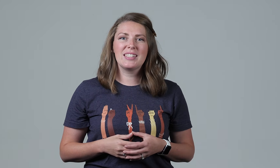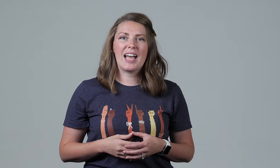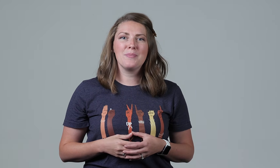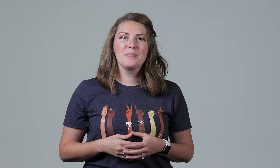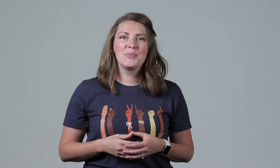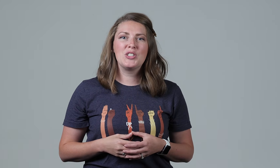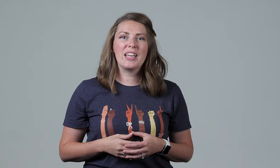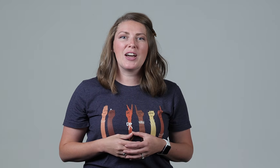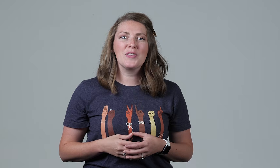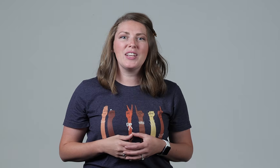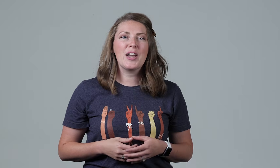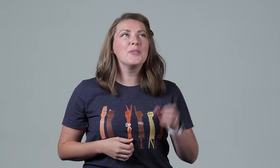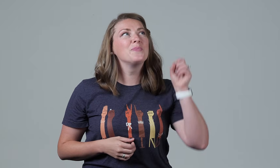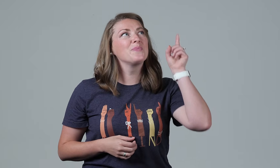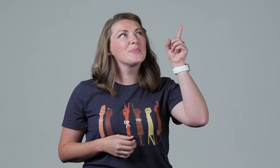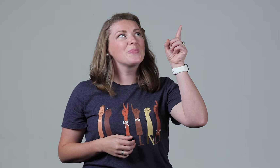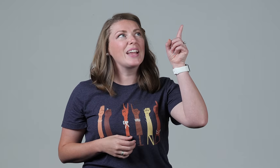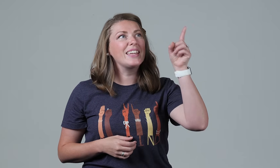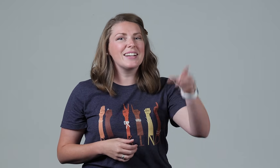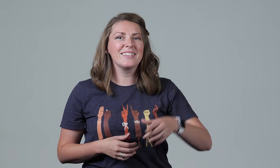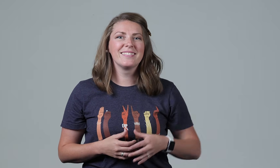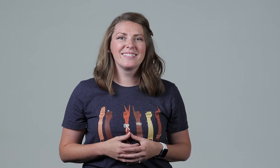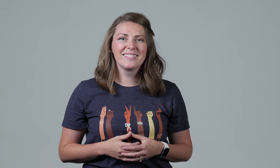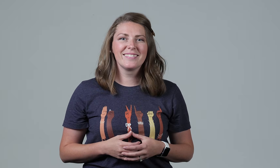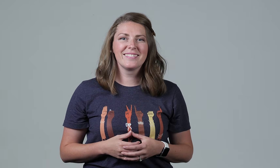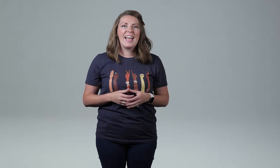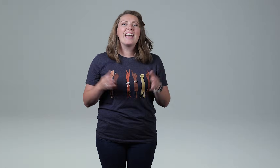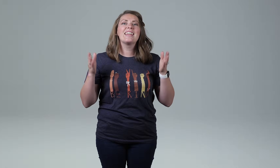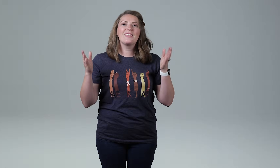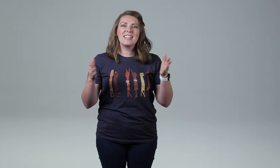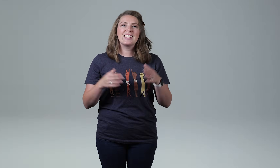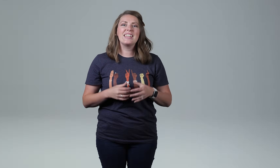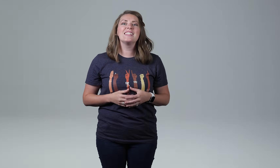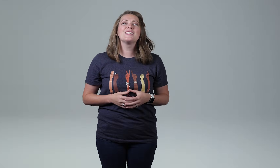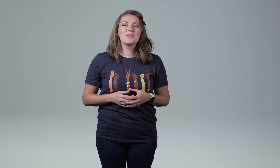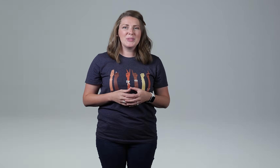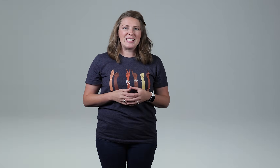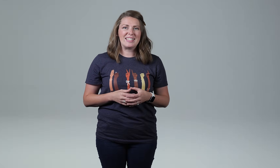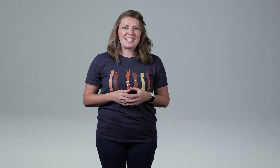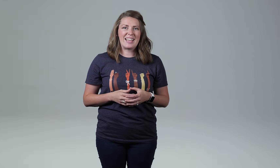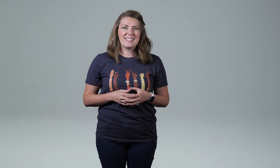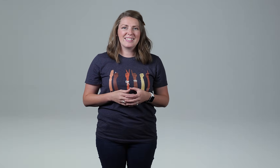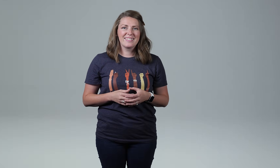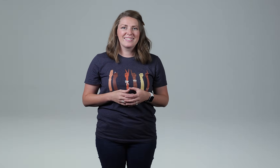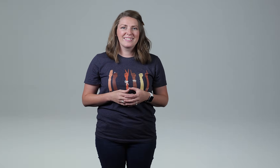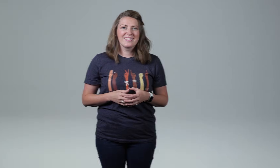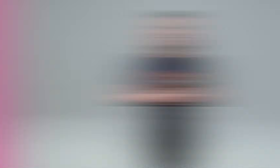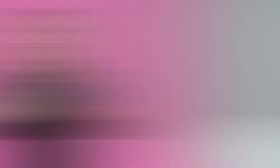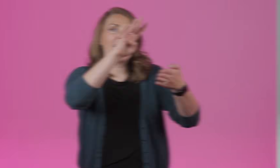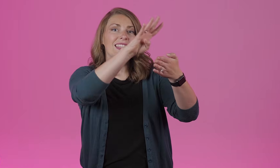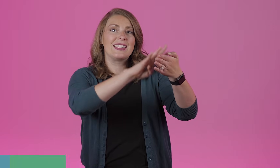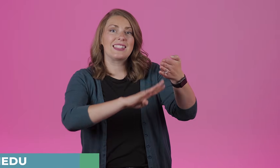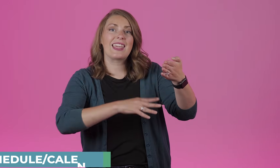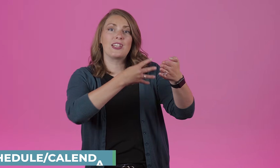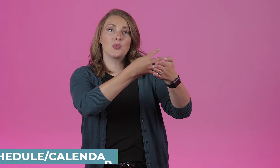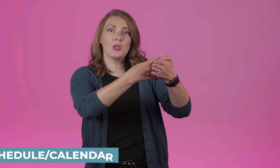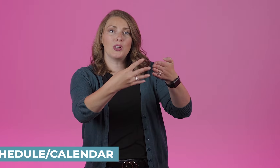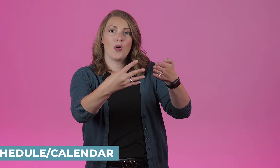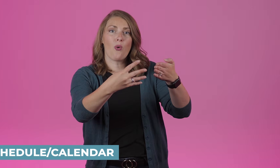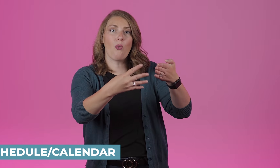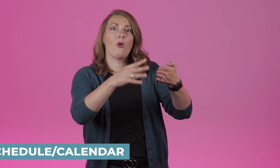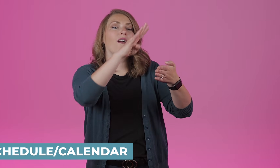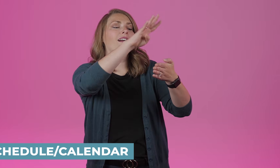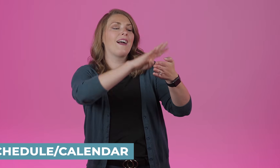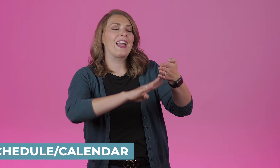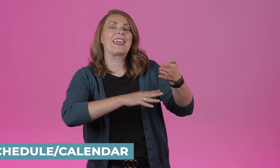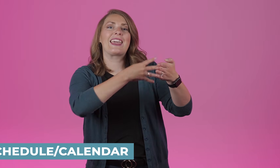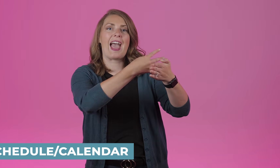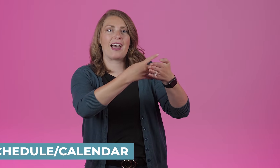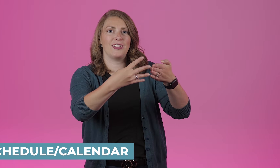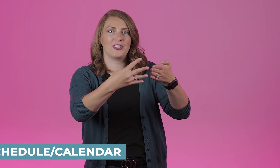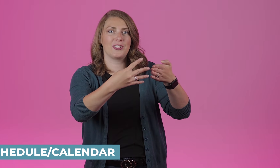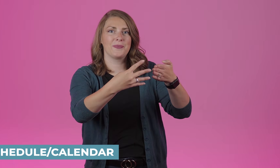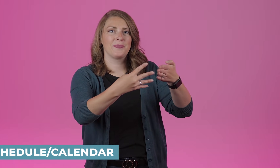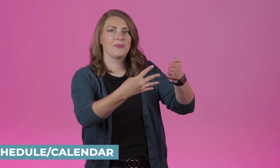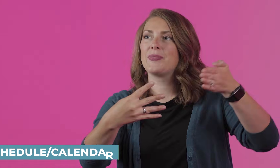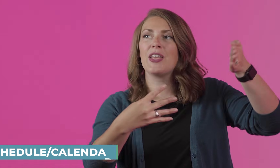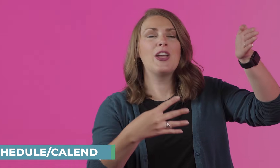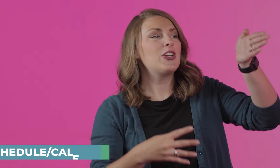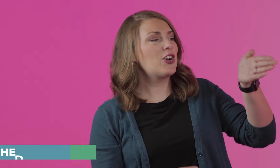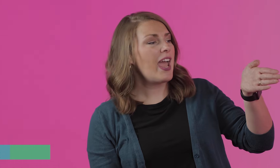time check out our video right here. Now let's get into routine signs. 'Schedule or calendar' your